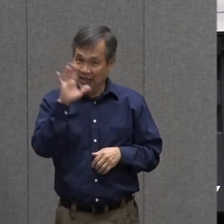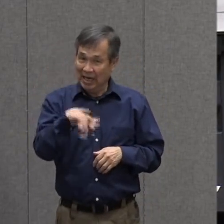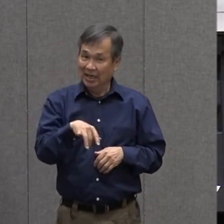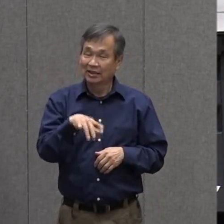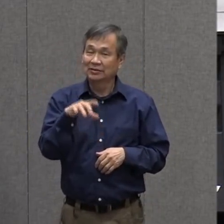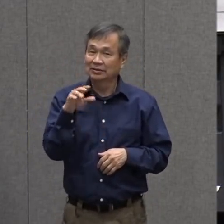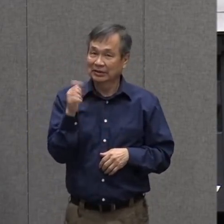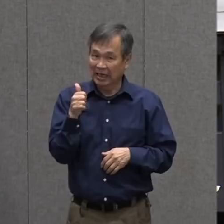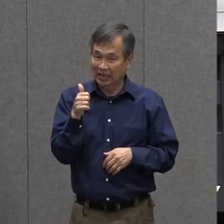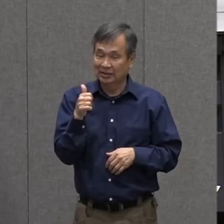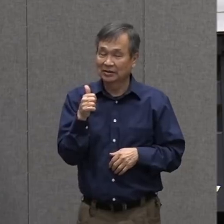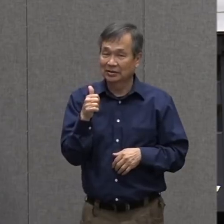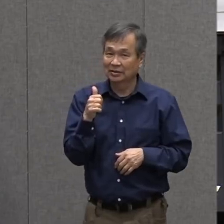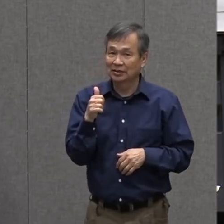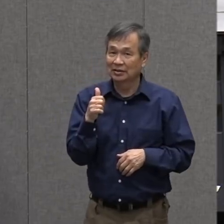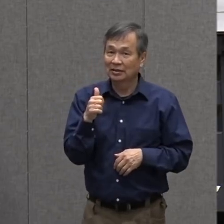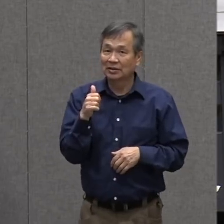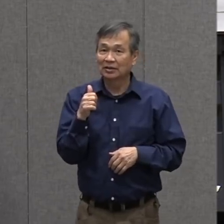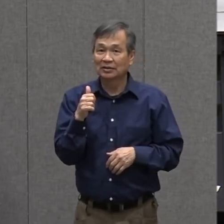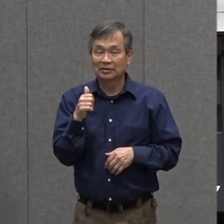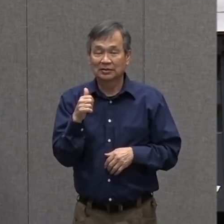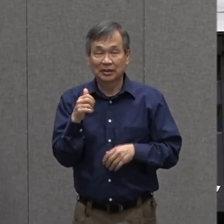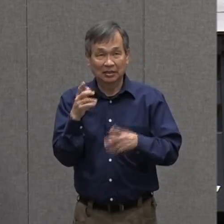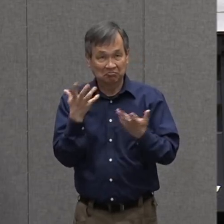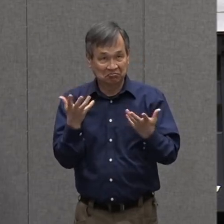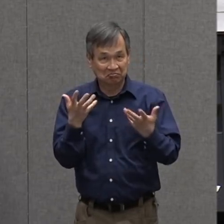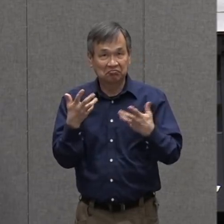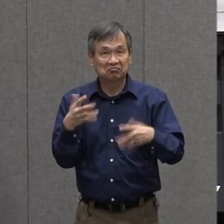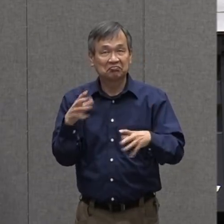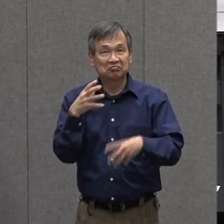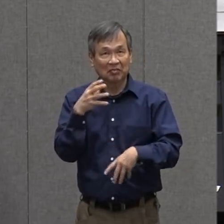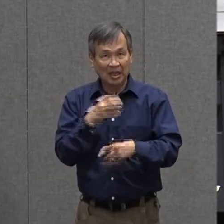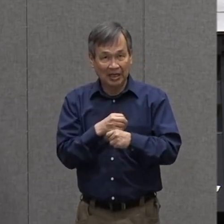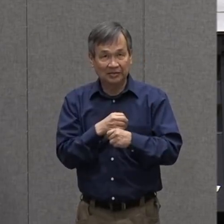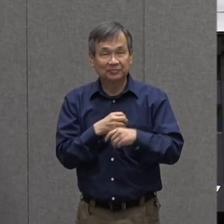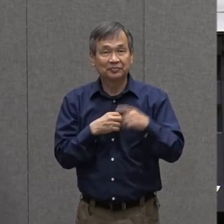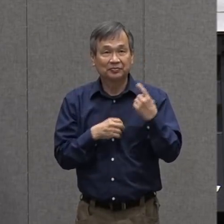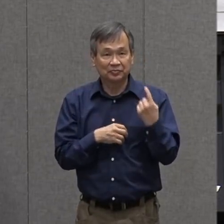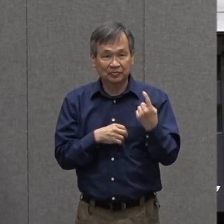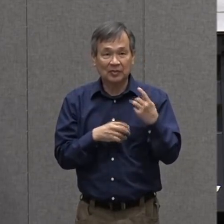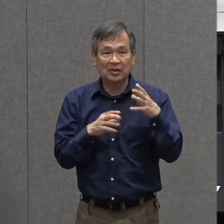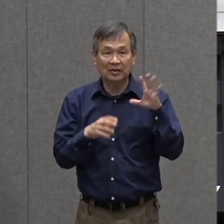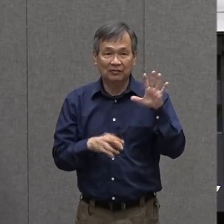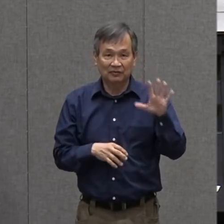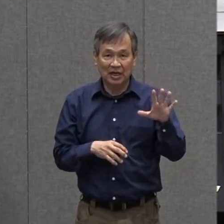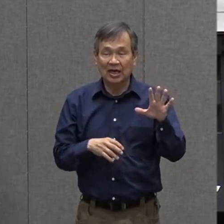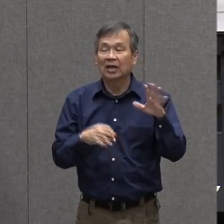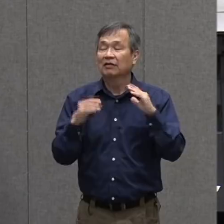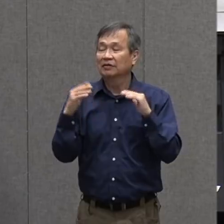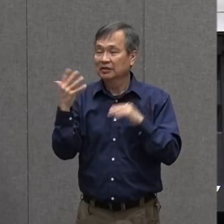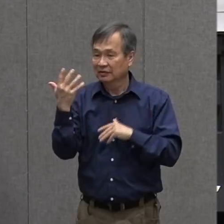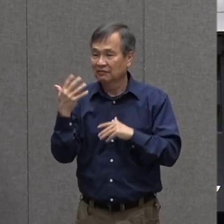that I counted from the 10 on and then the one to get to five and the other five to get to the 10.